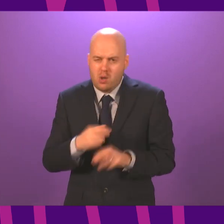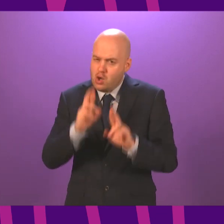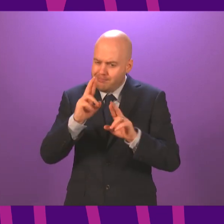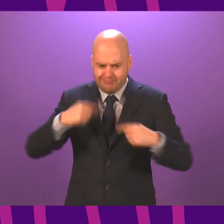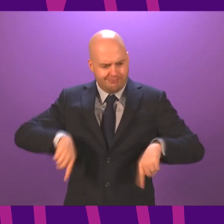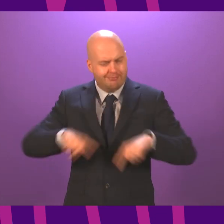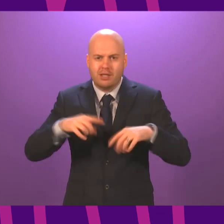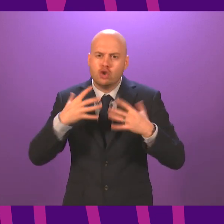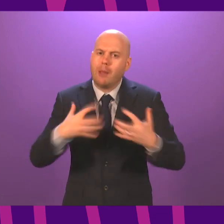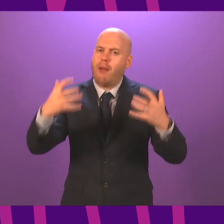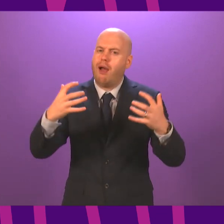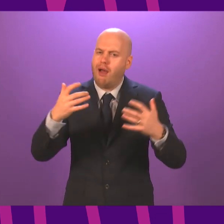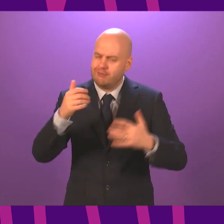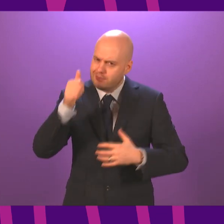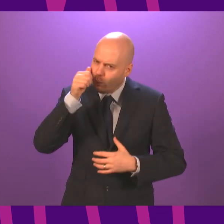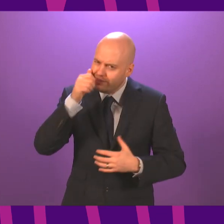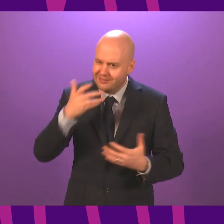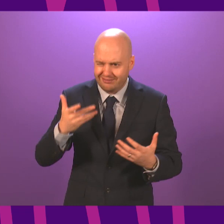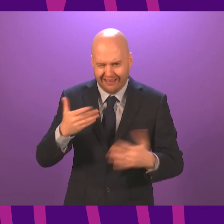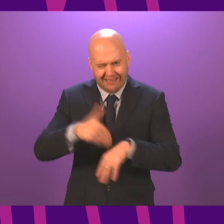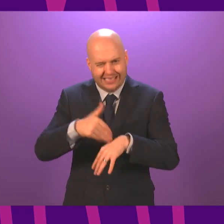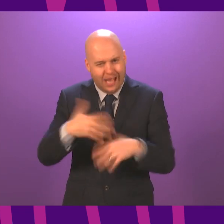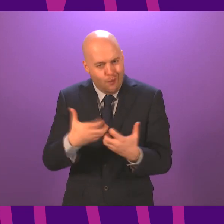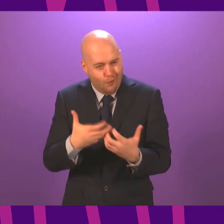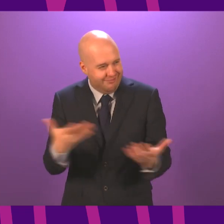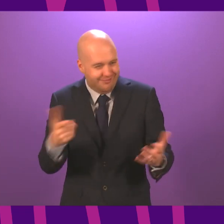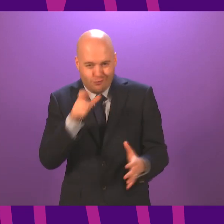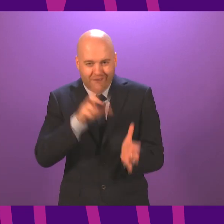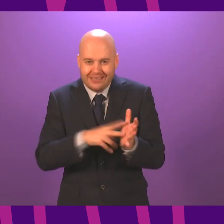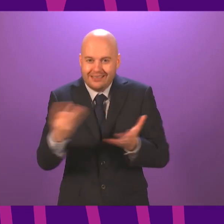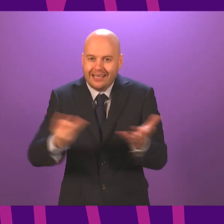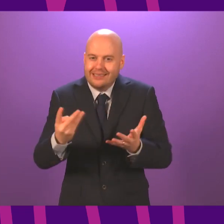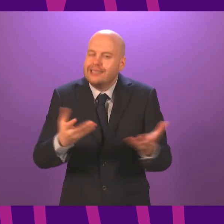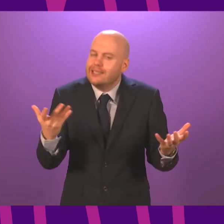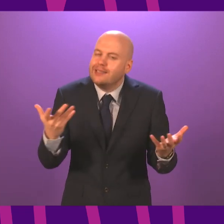recognise that we have all been impacted by Covid-19 and its implications in the way that